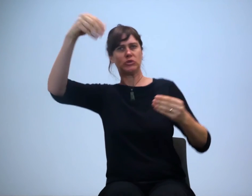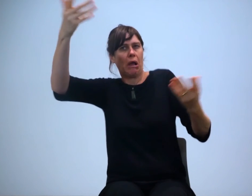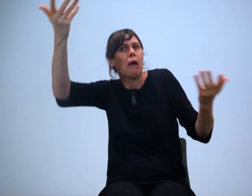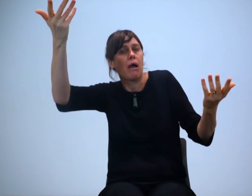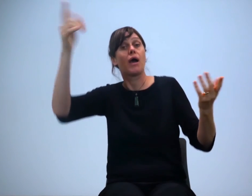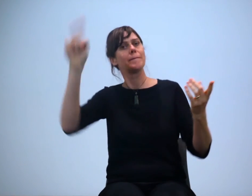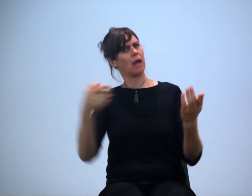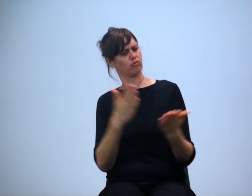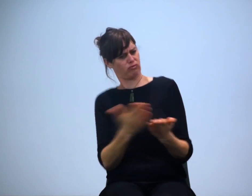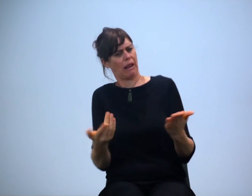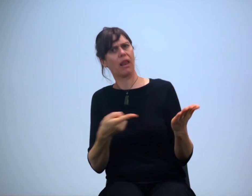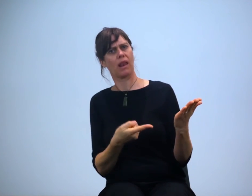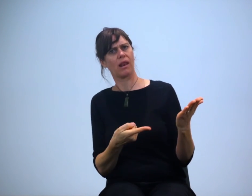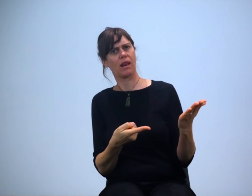of meanings.